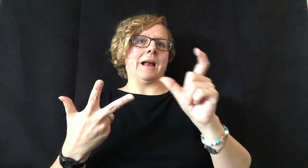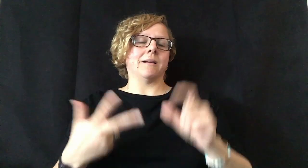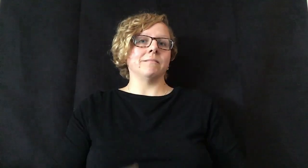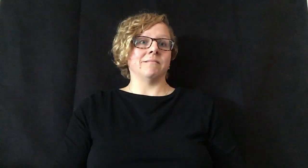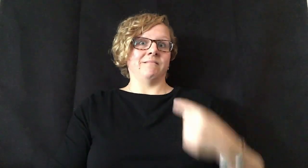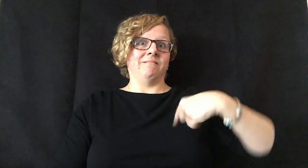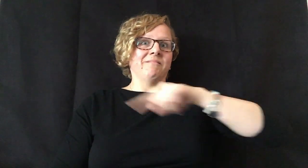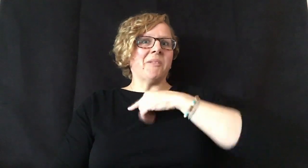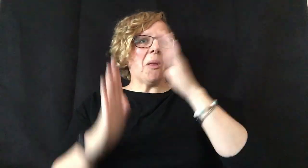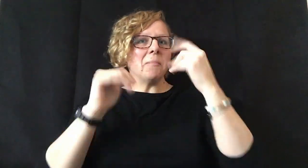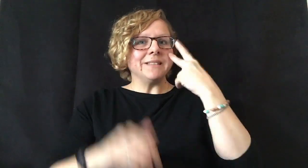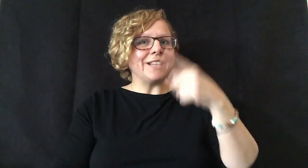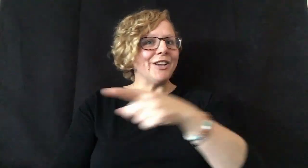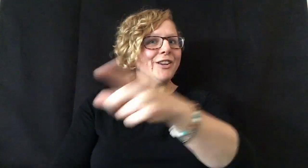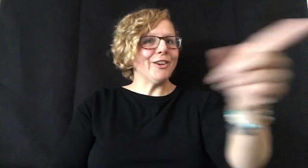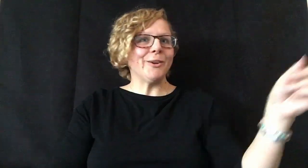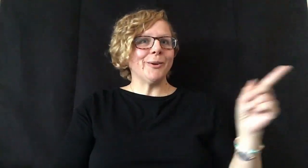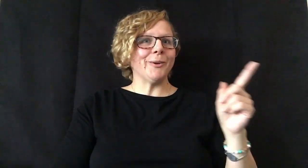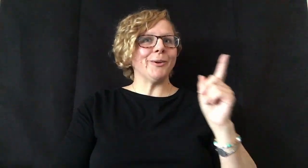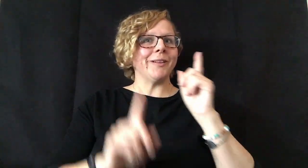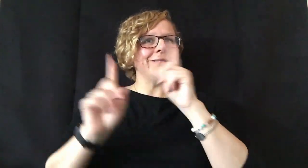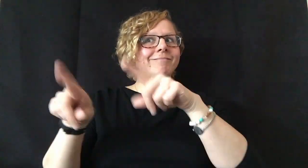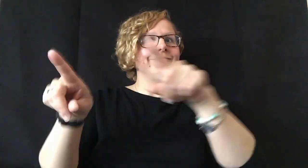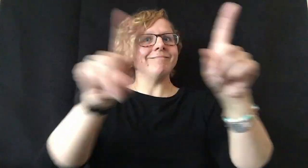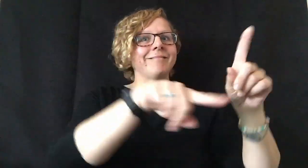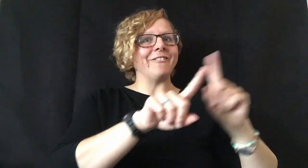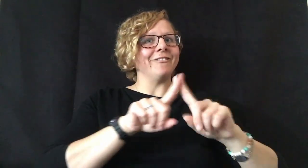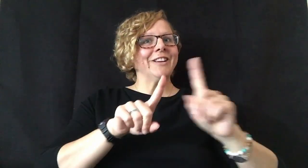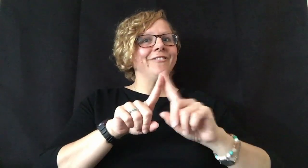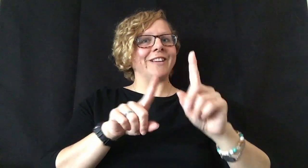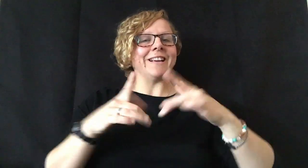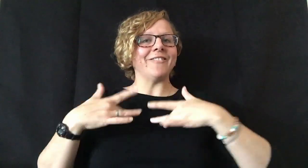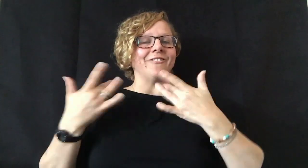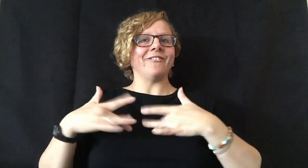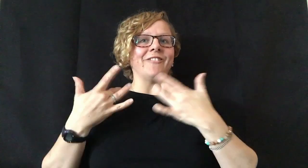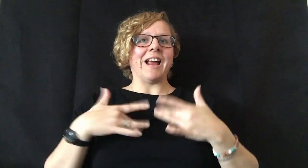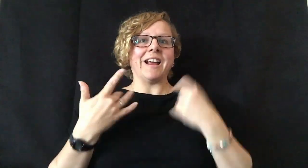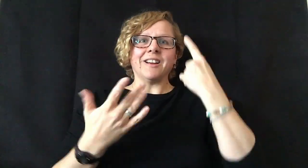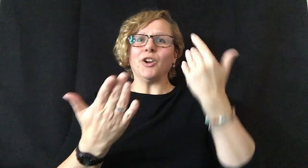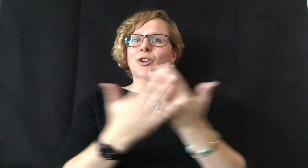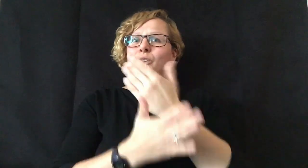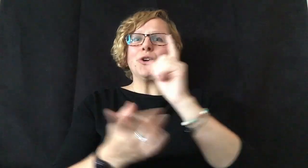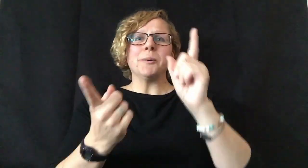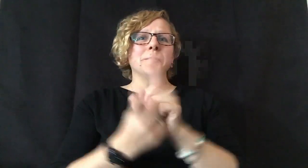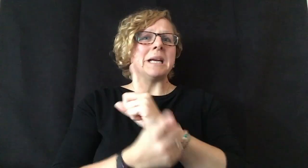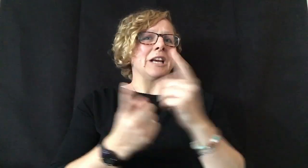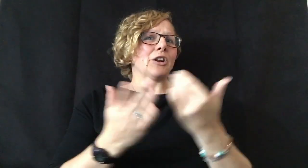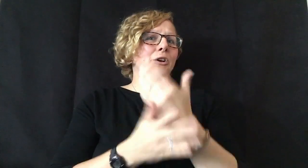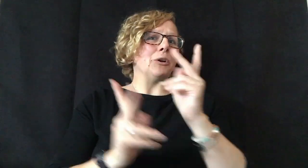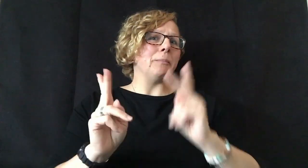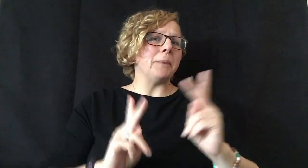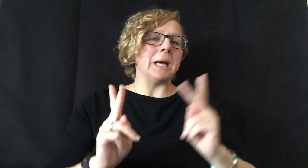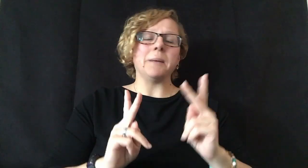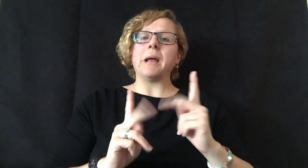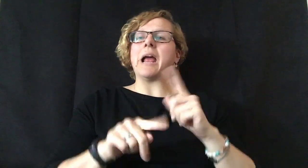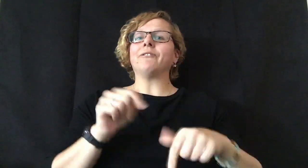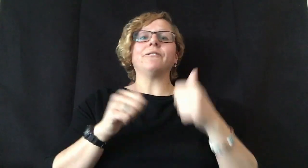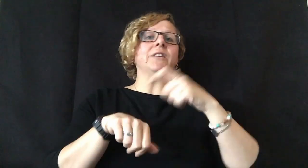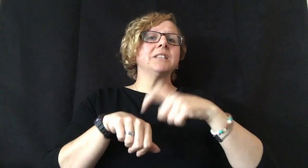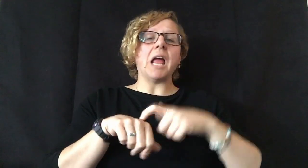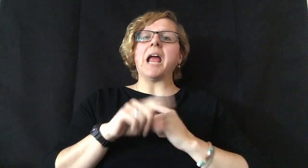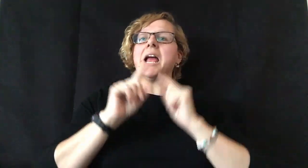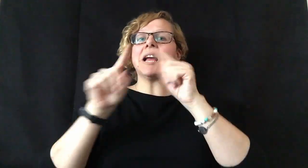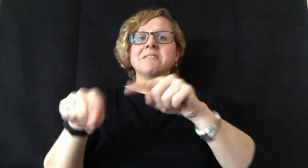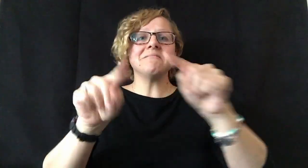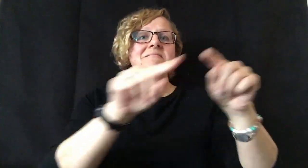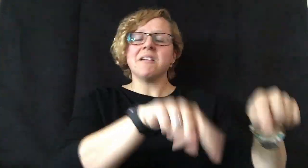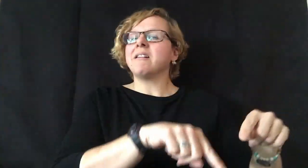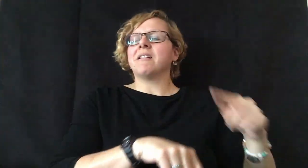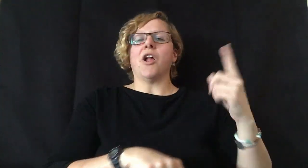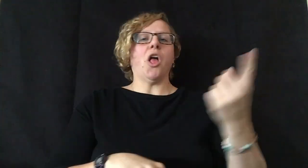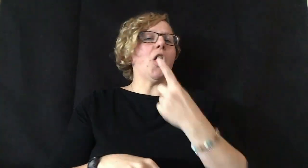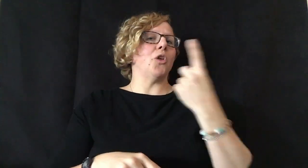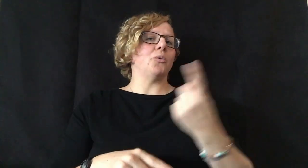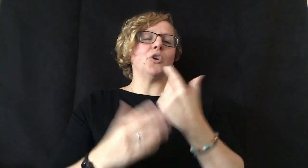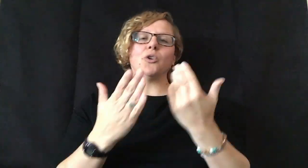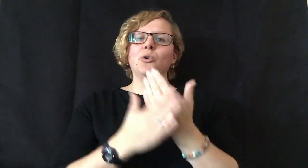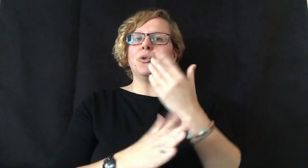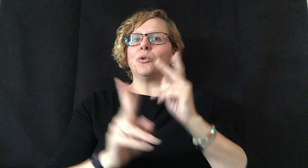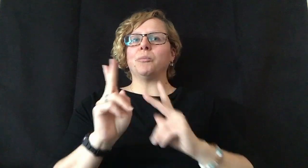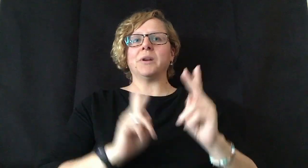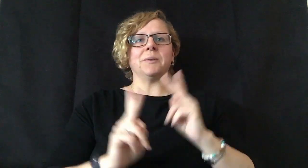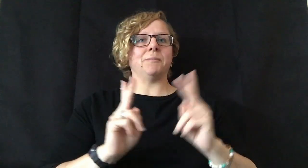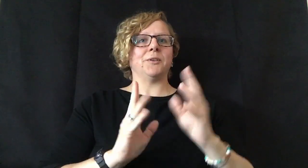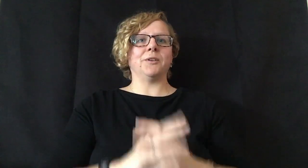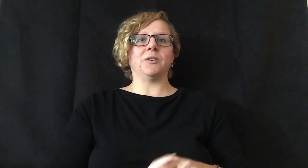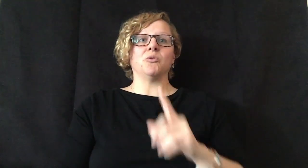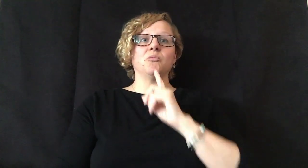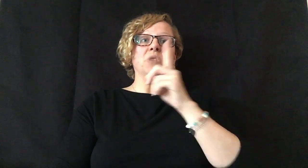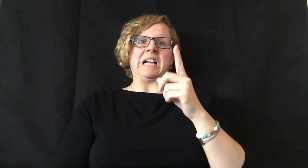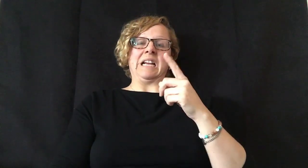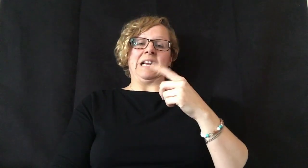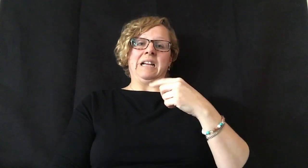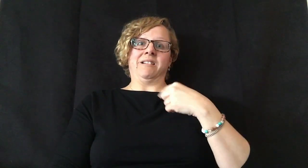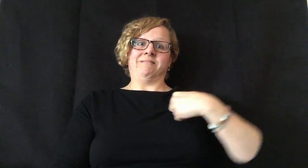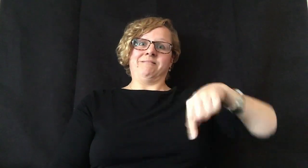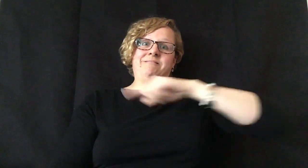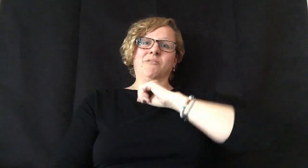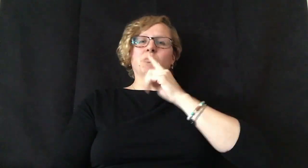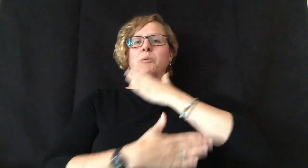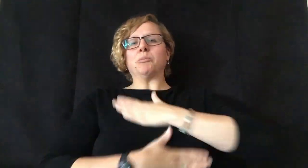We hope to see you all again and meet new people every time. We appreciate continued donations